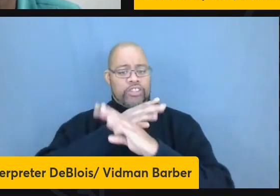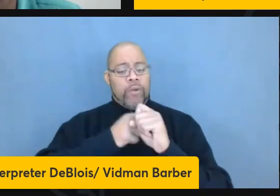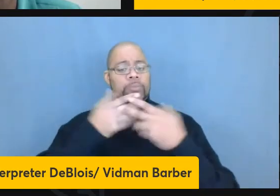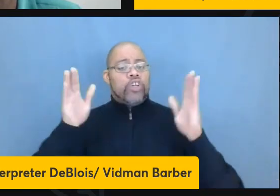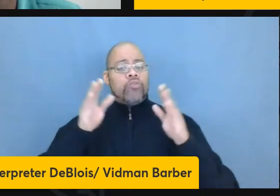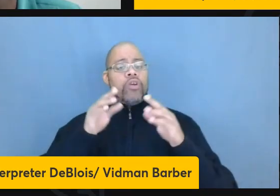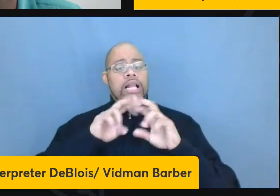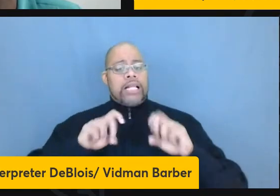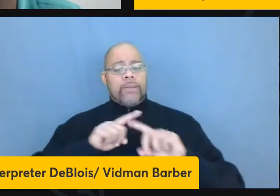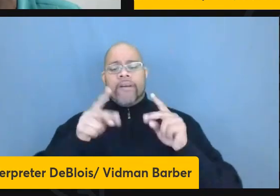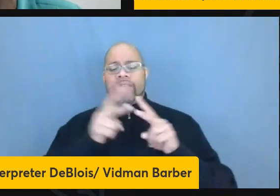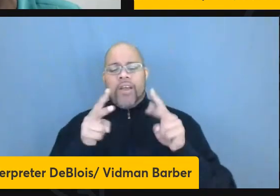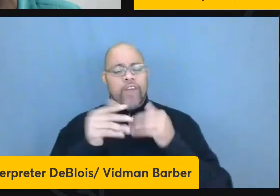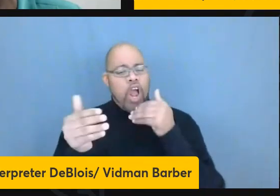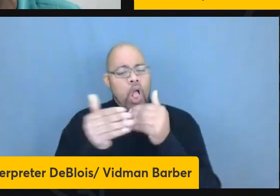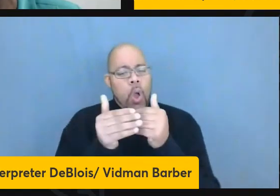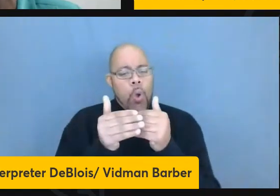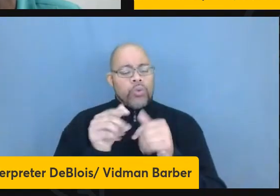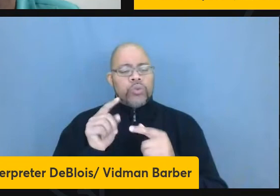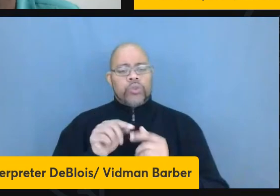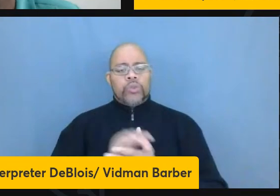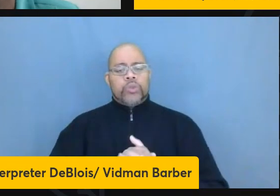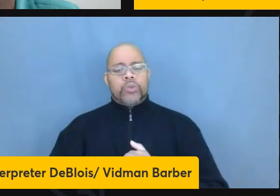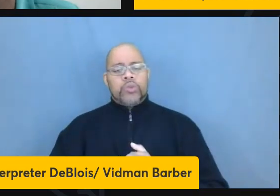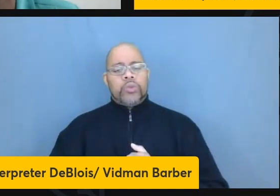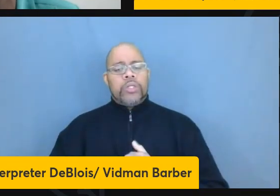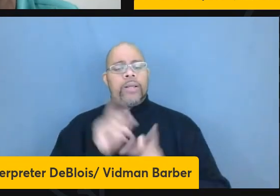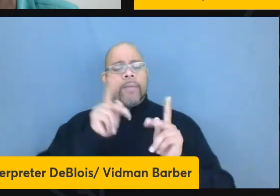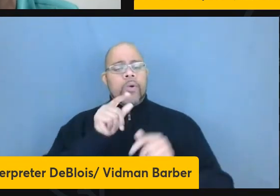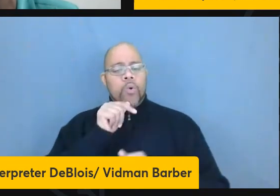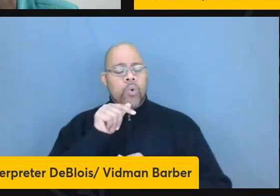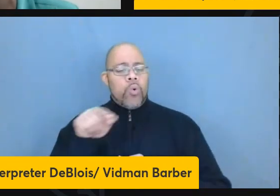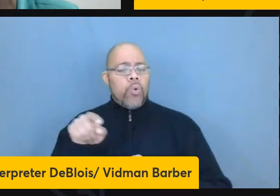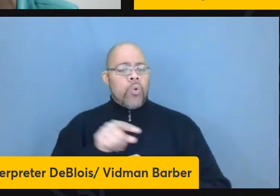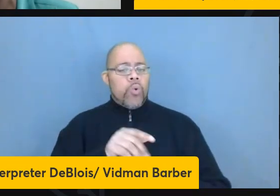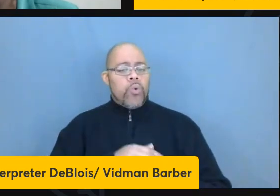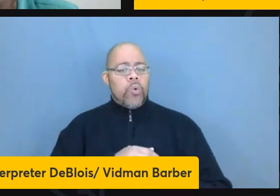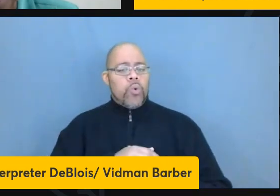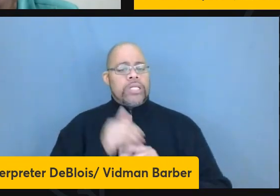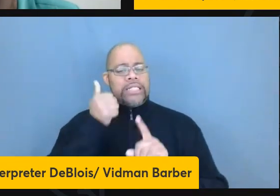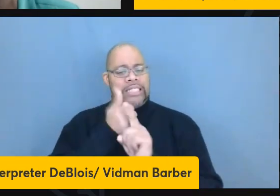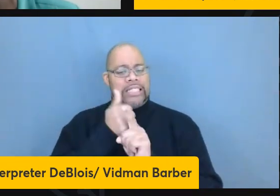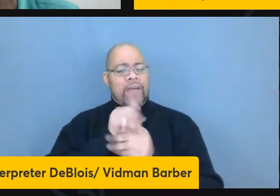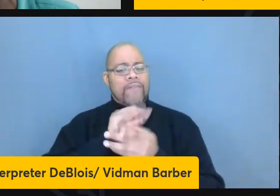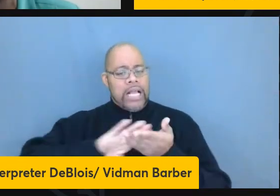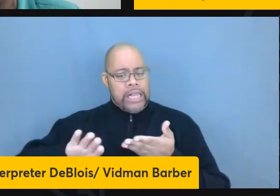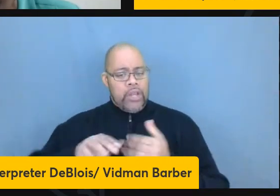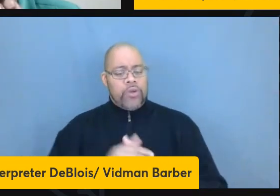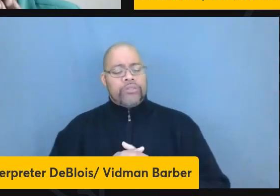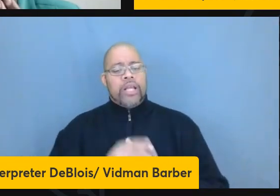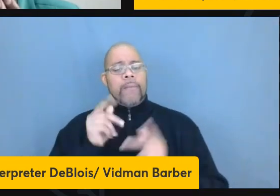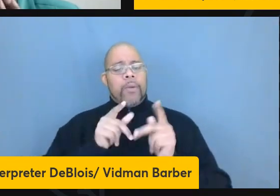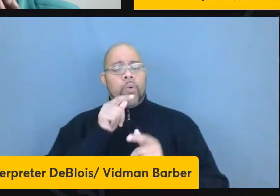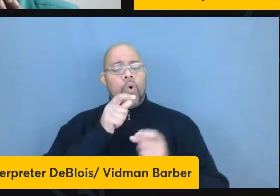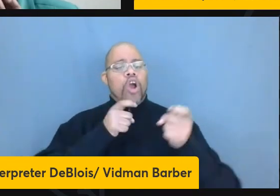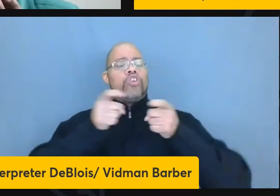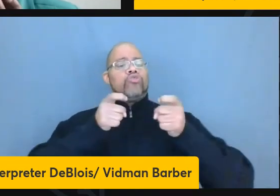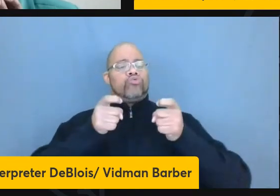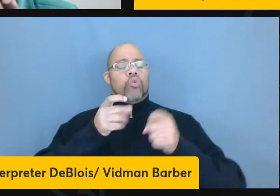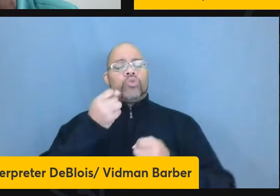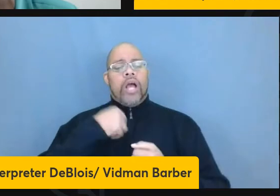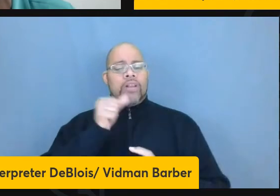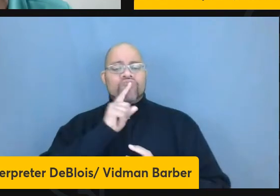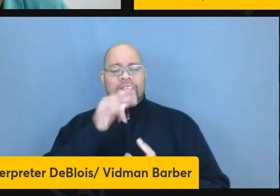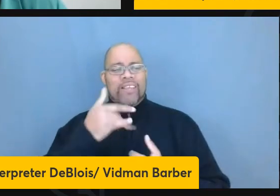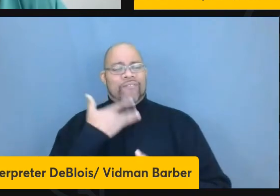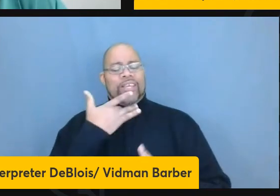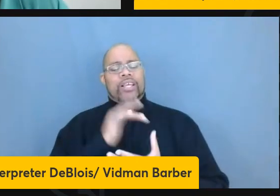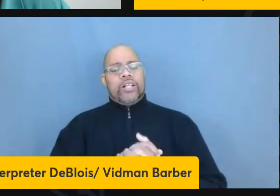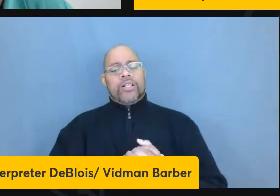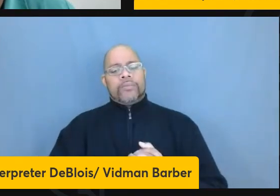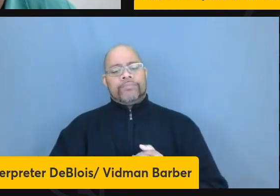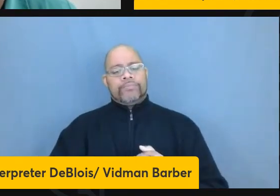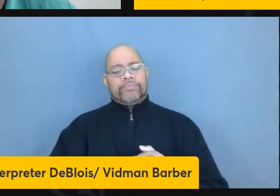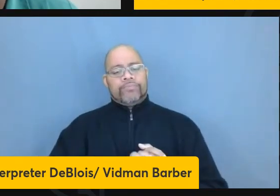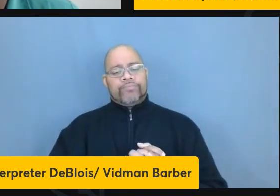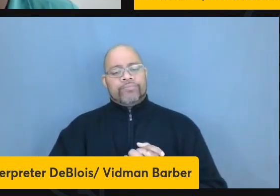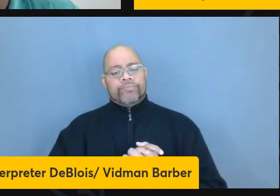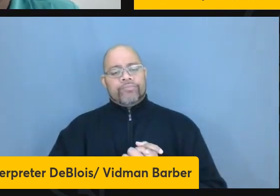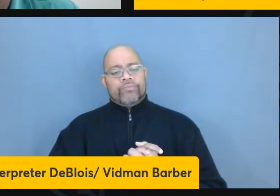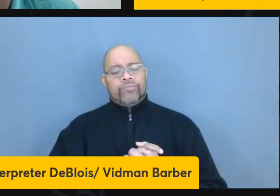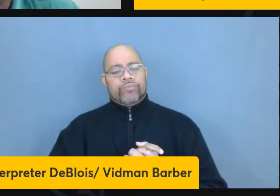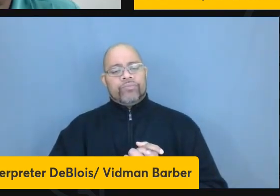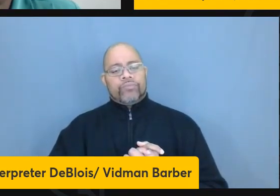very, very close to those who are self clearing, and those who are controlling so I don't really feel you know, I don't really